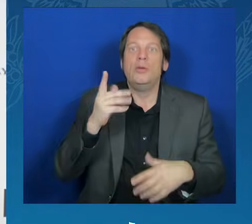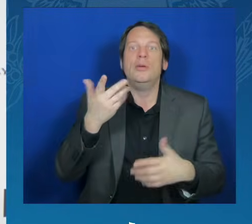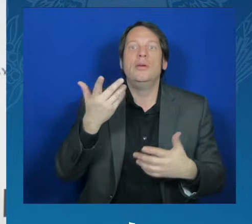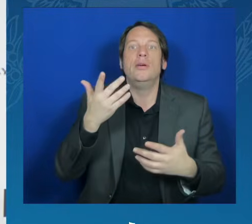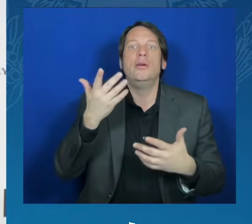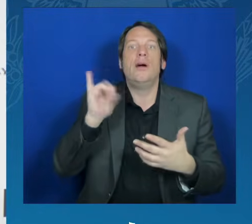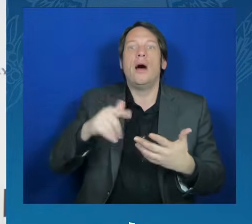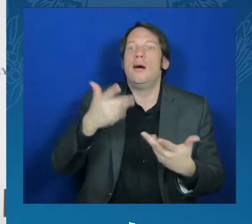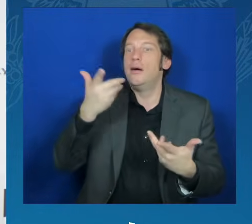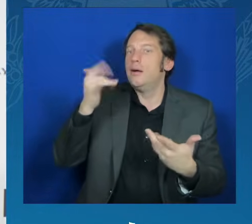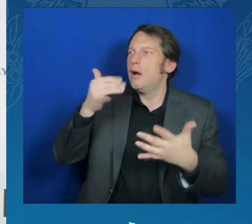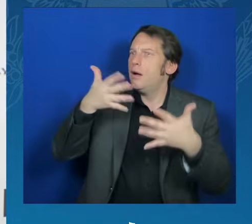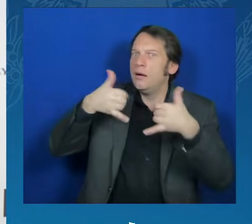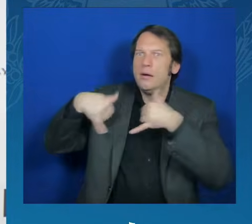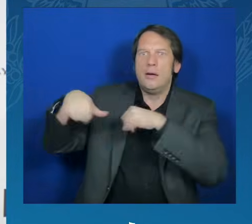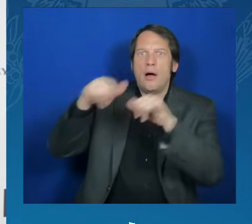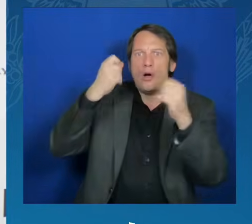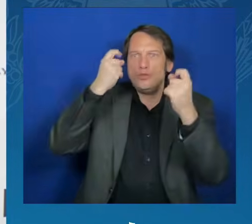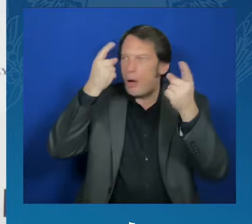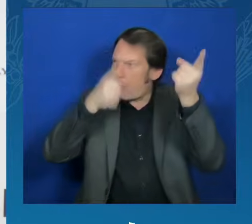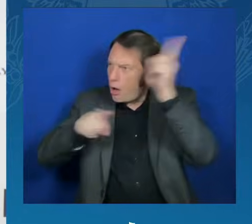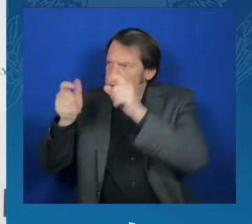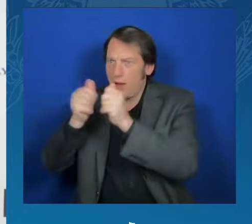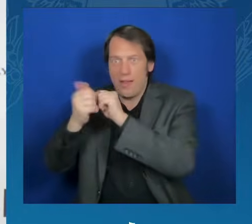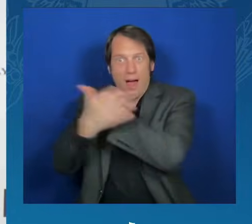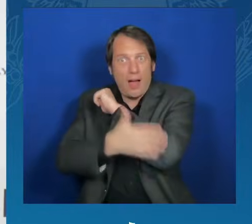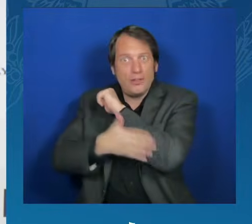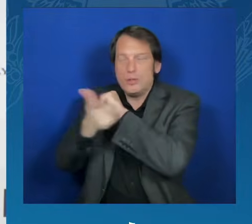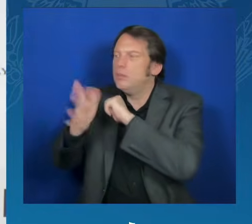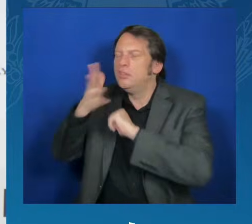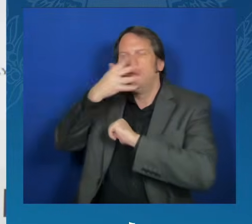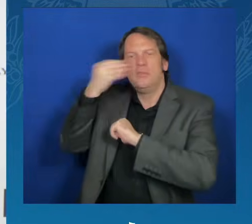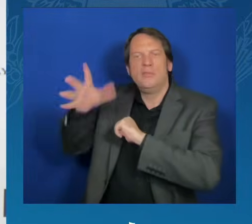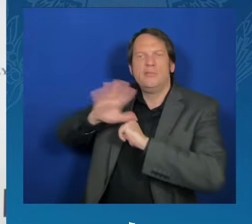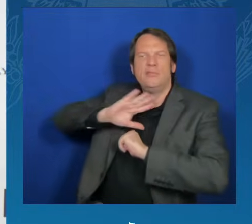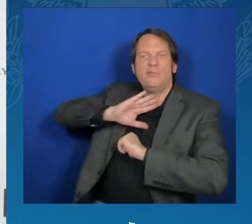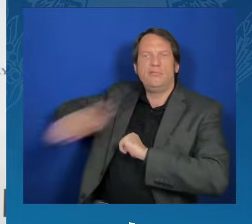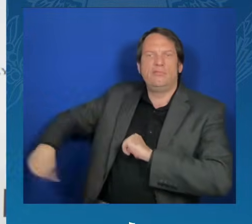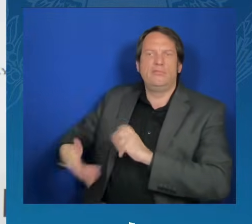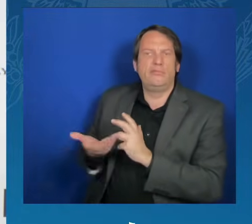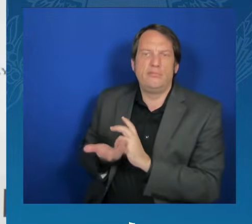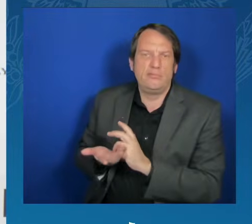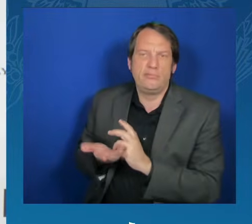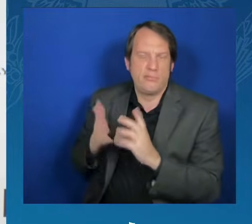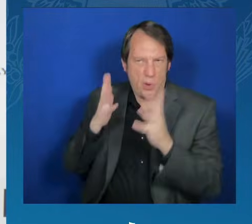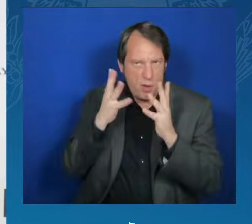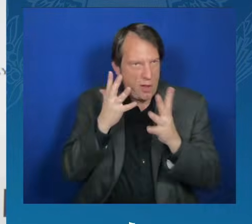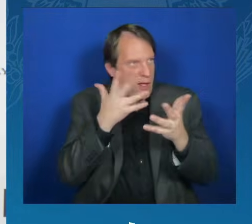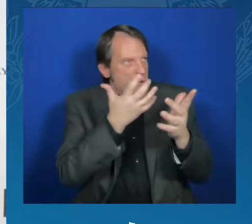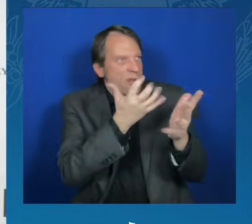to embrace dictators and adopt their repressive tactics,